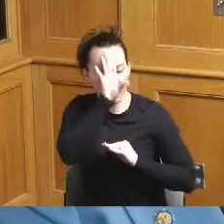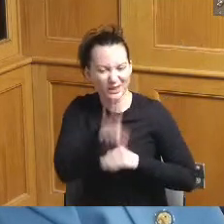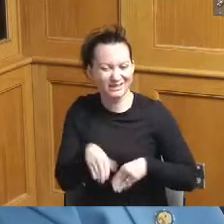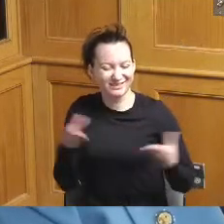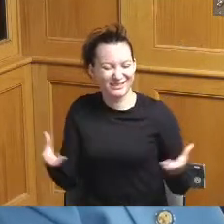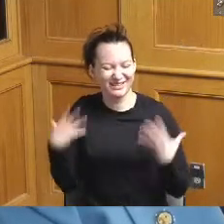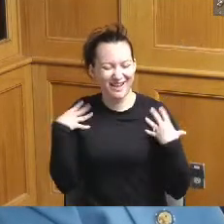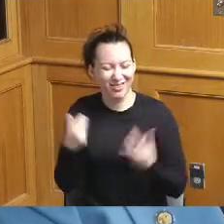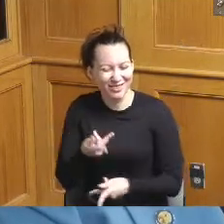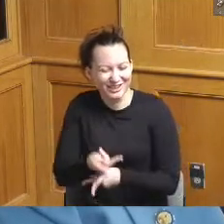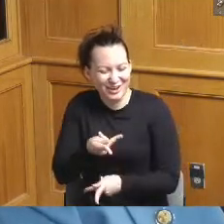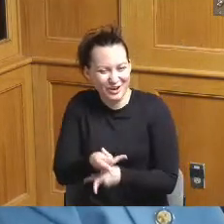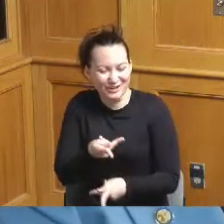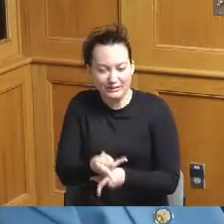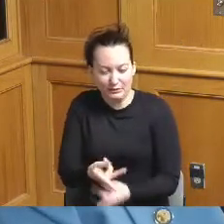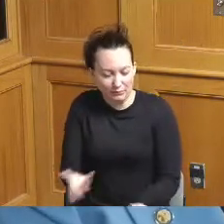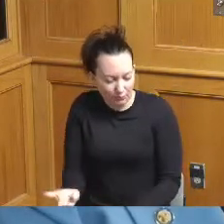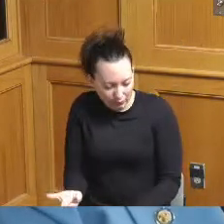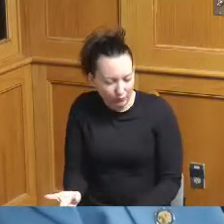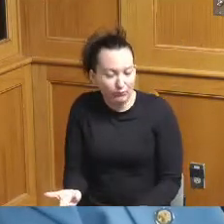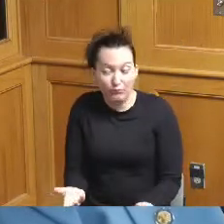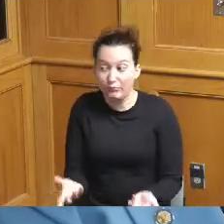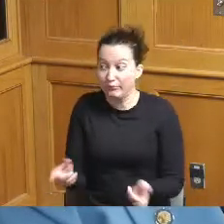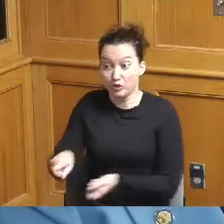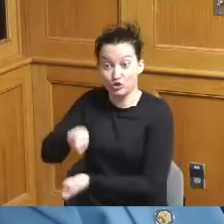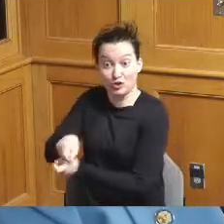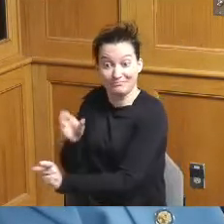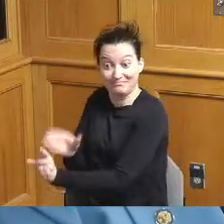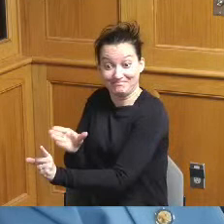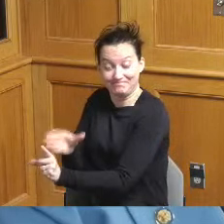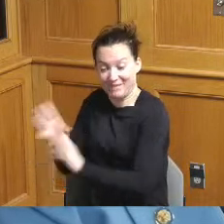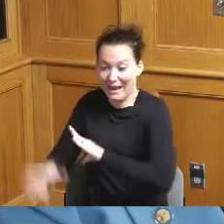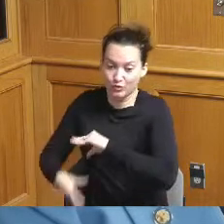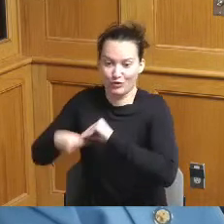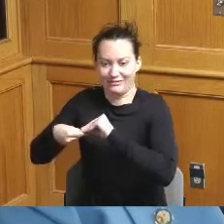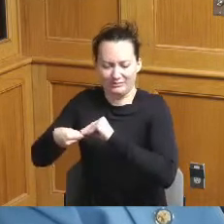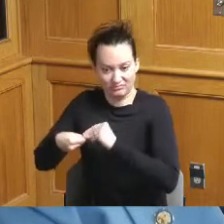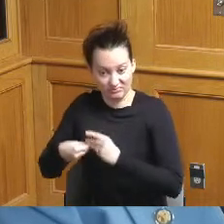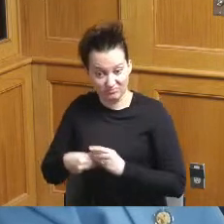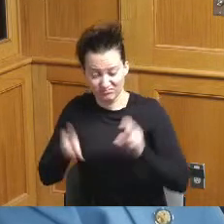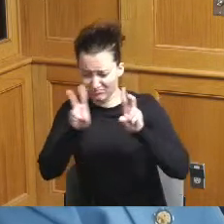health care if you you know if you go to a certain place you get an extra have we looked into that I